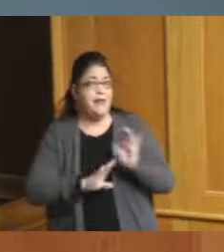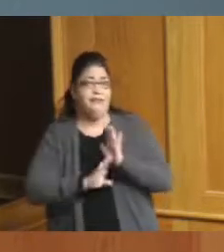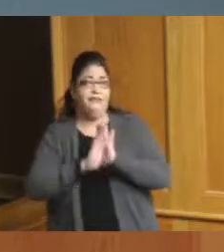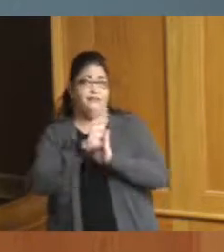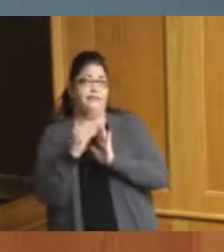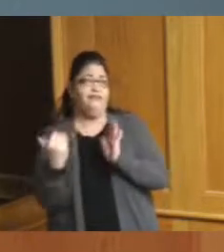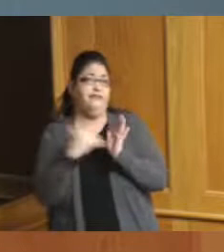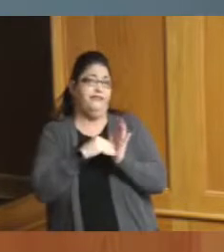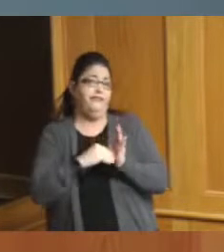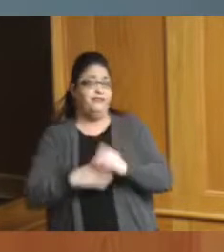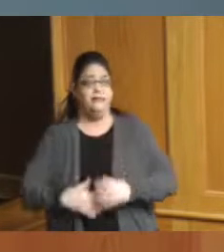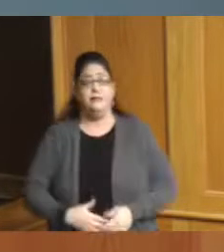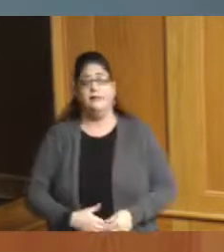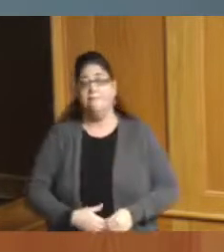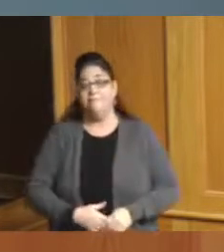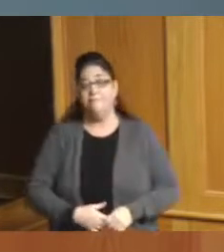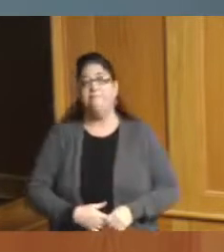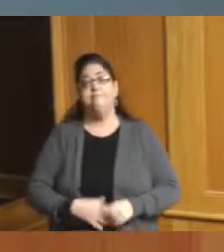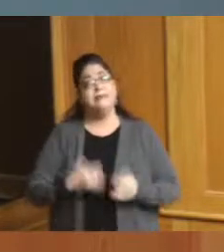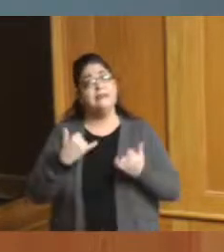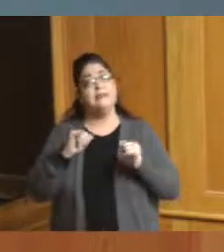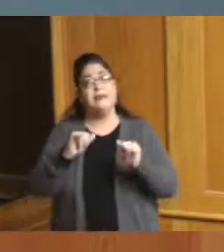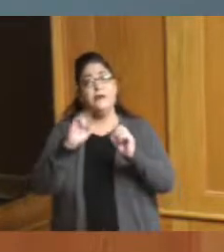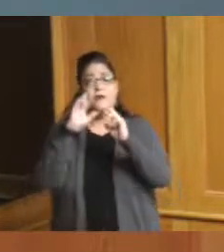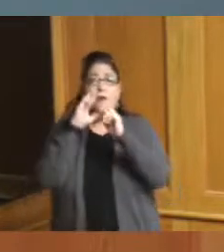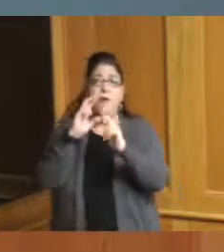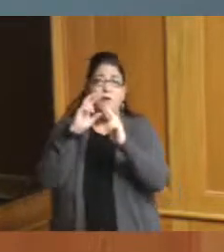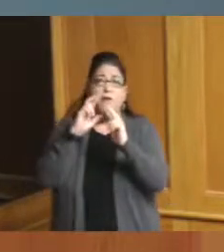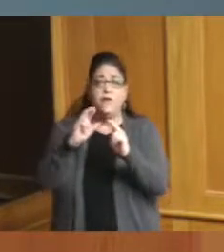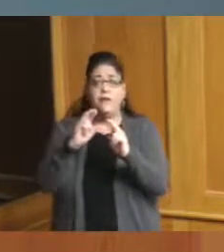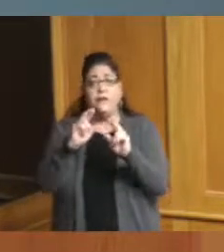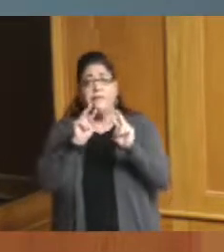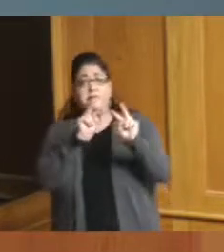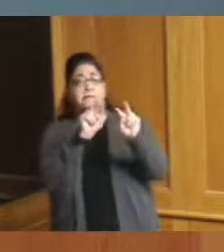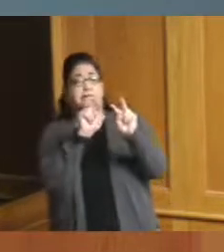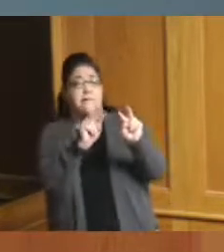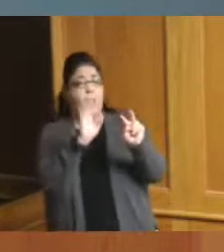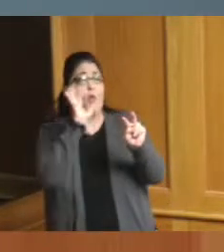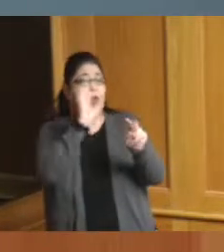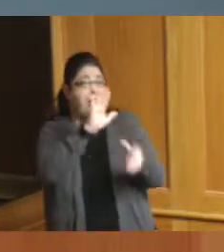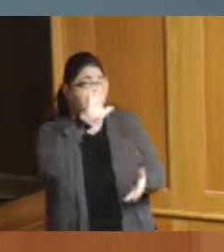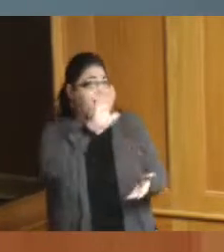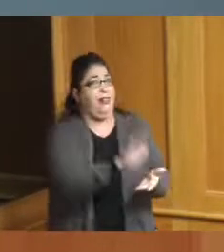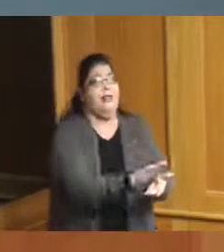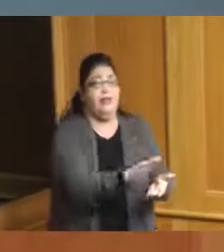and so we're still very hopeful that we will and we know that we will get through this however this